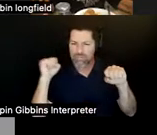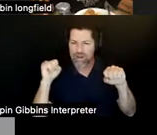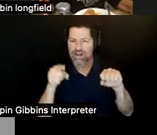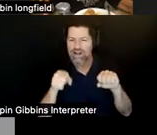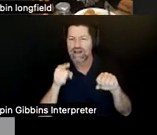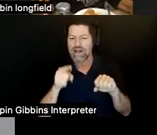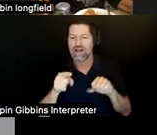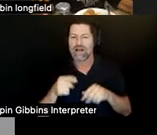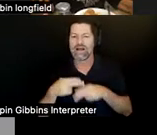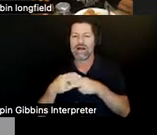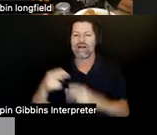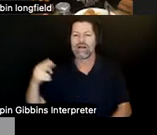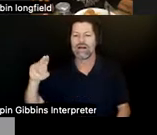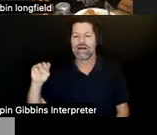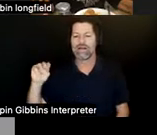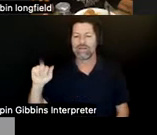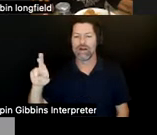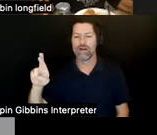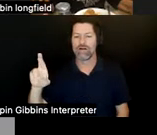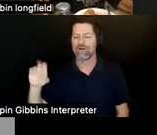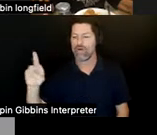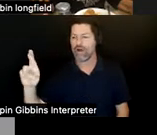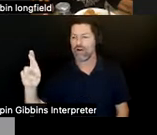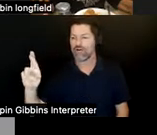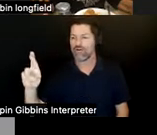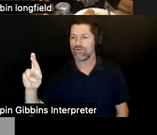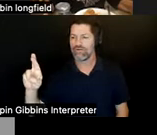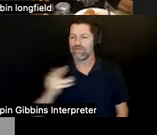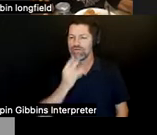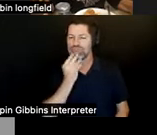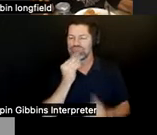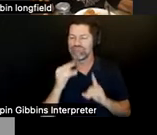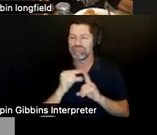18:28 A R. or is how you might spell it